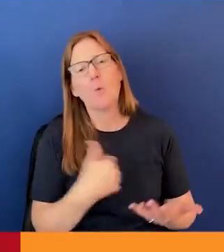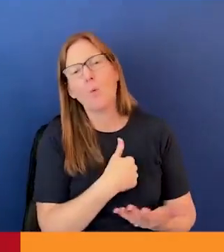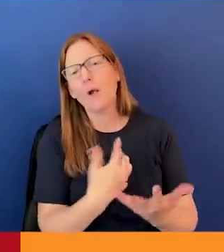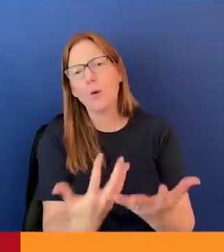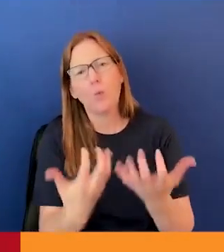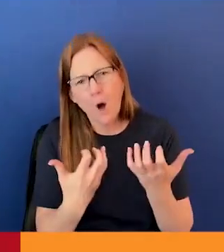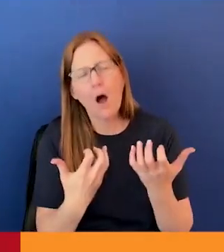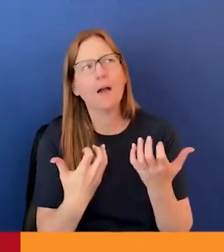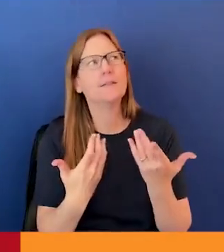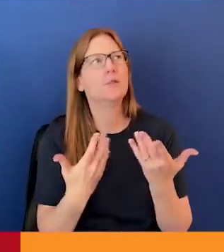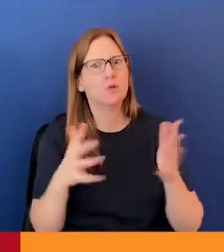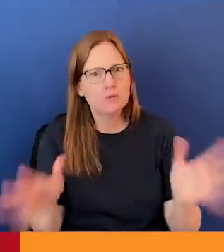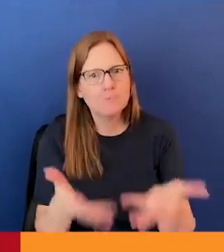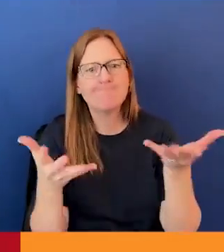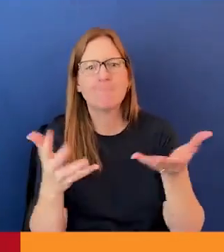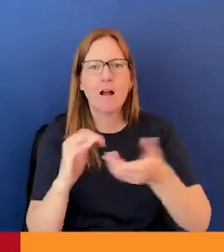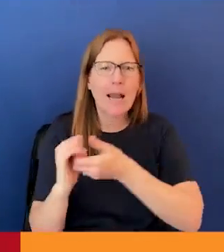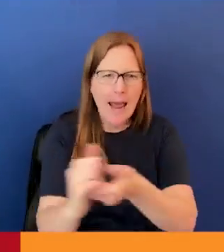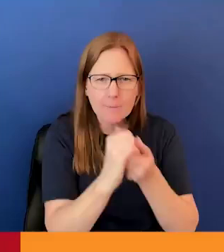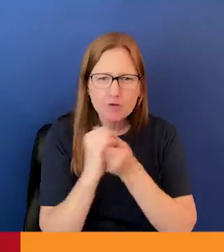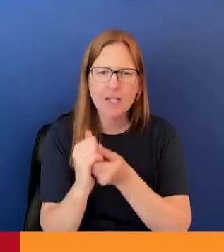both innovation and collaboration to support caregivers.